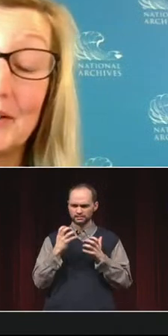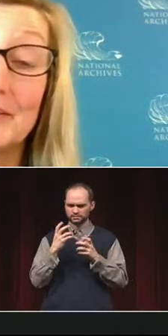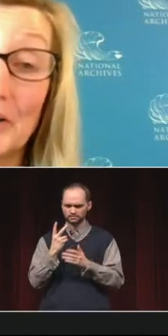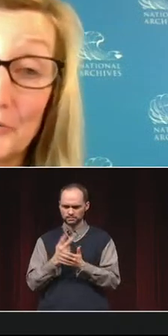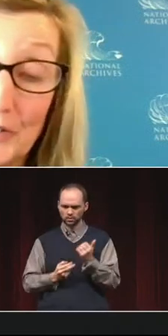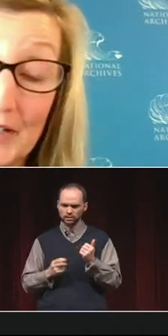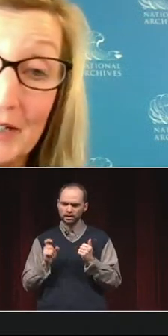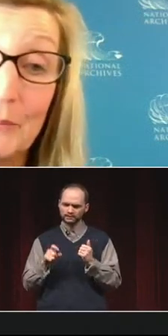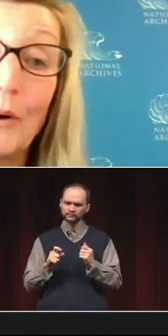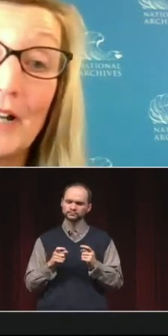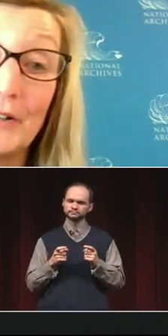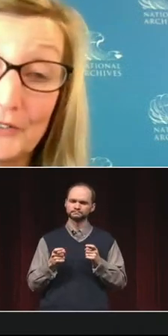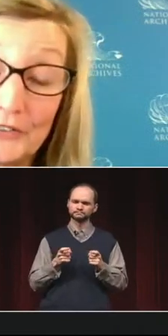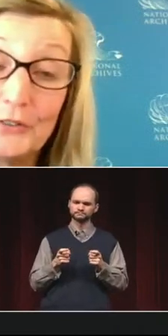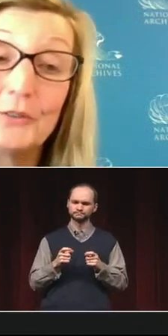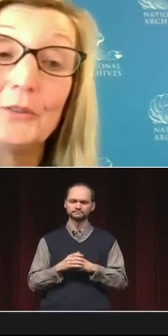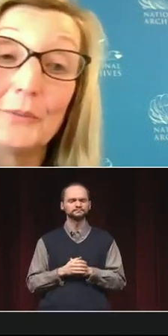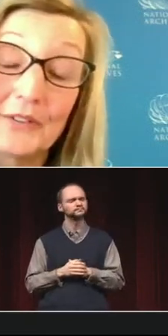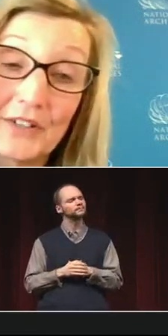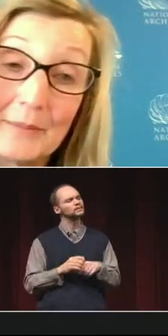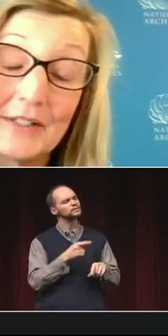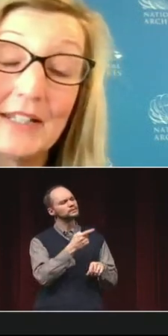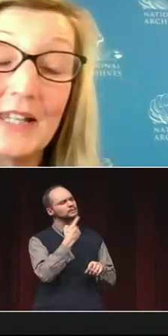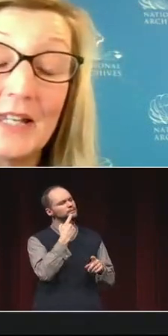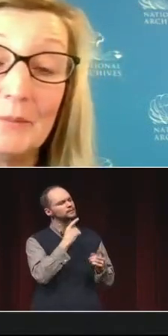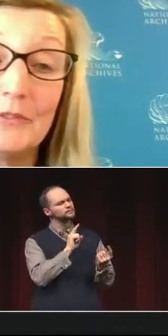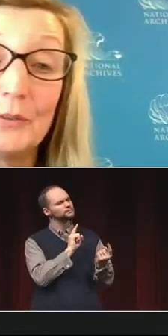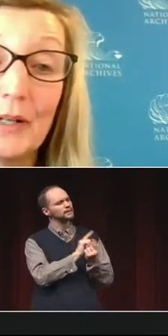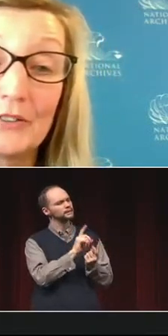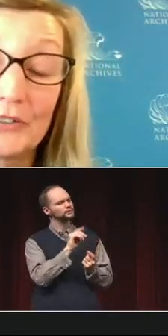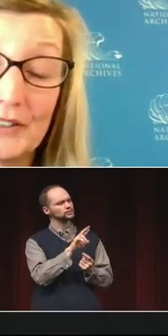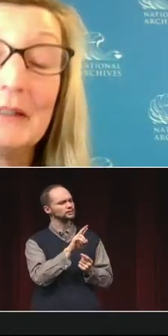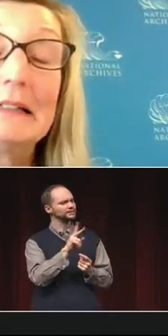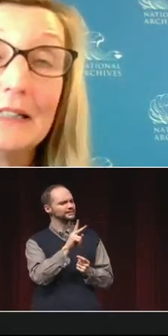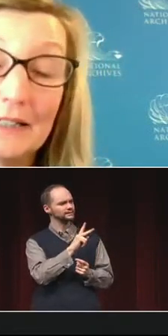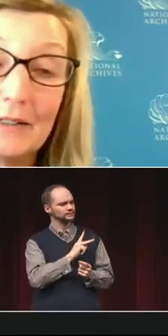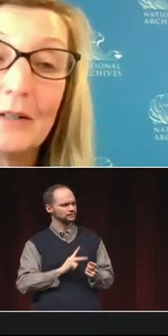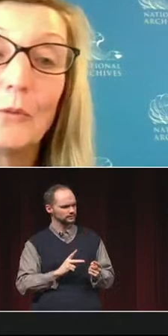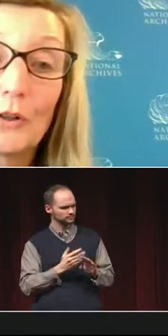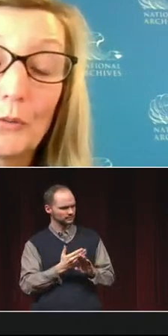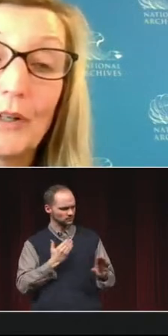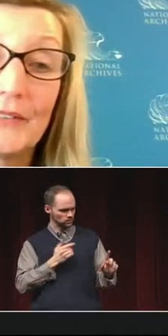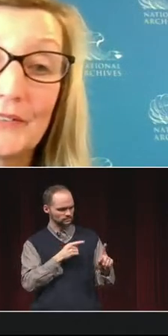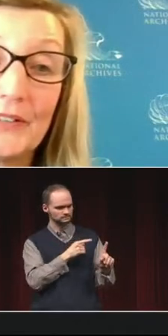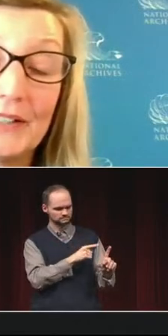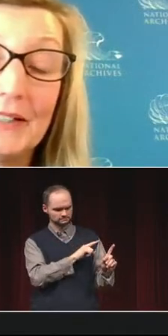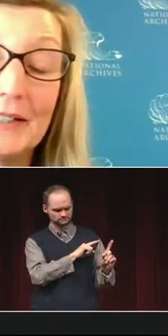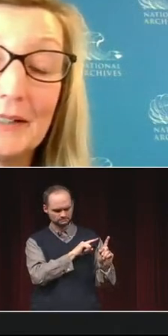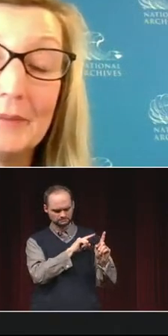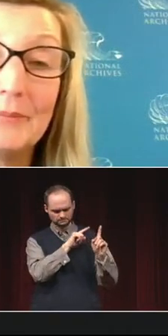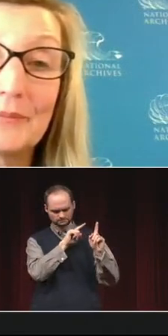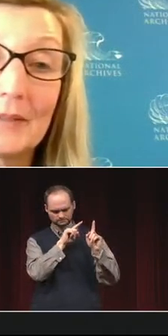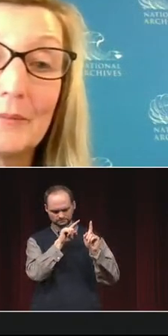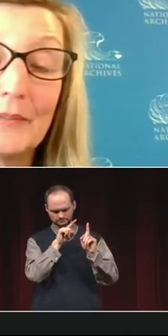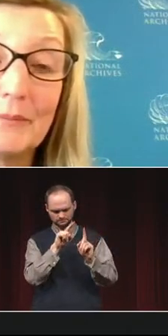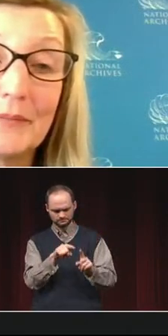Dr. King prior to the time that he came to actually work with the